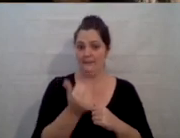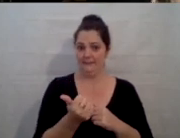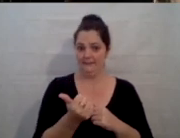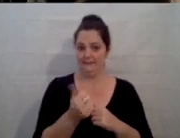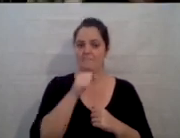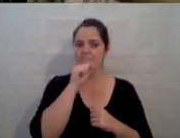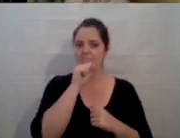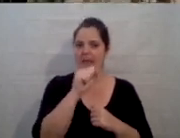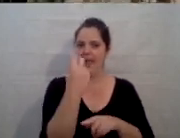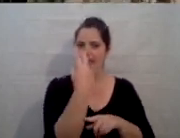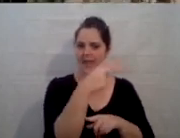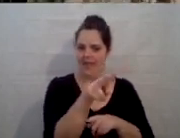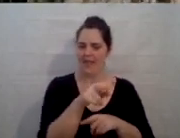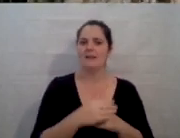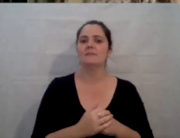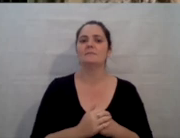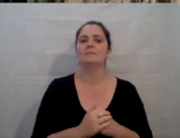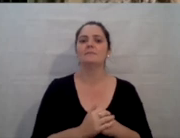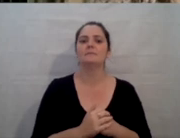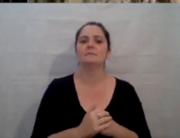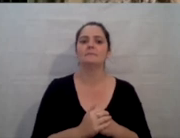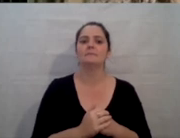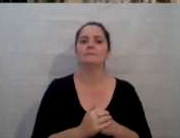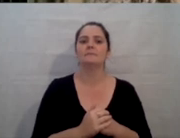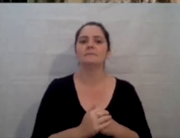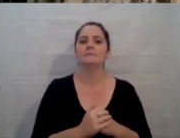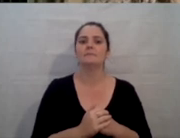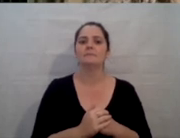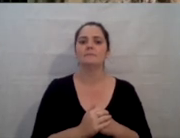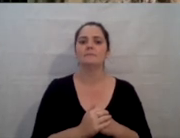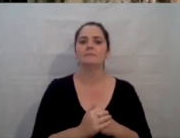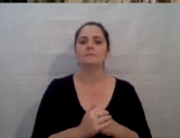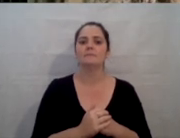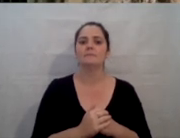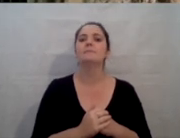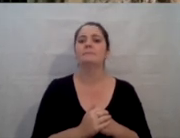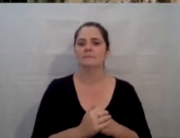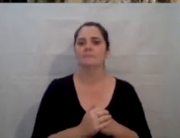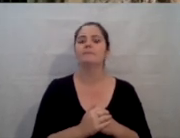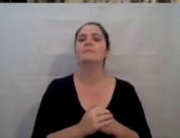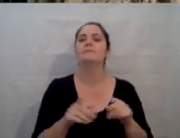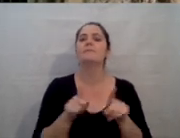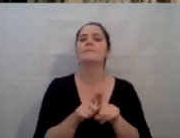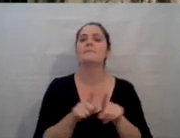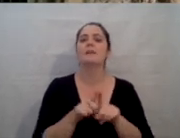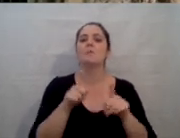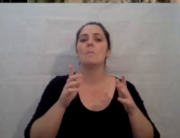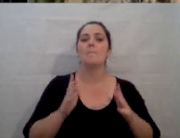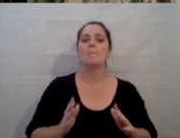you turn around and give us a posterior pose. Alright and we're going to have them both hit a contrapposto, moving their bodies again.